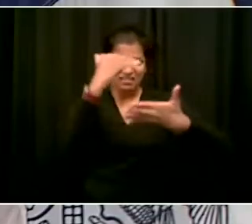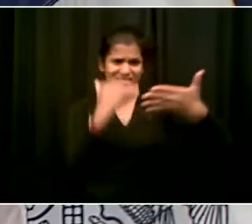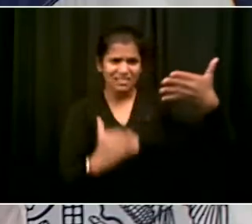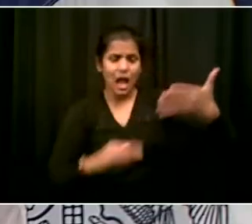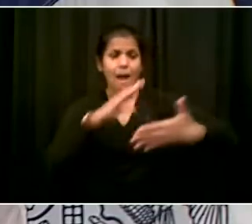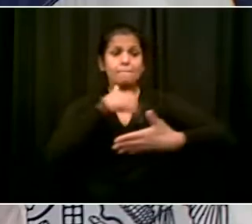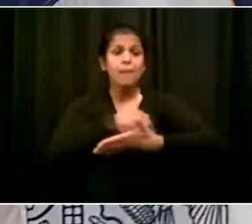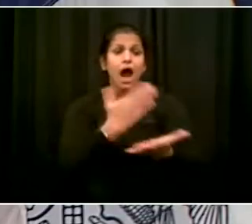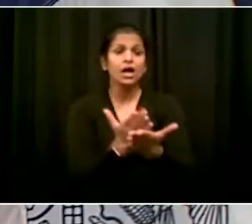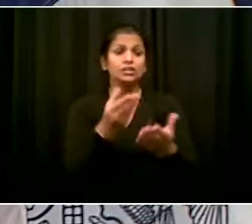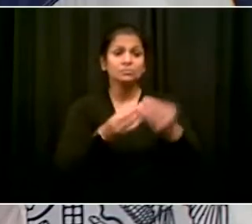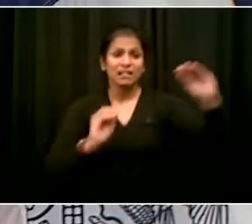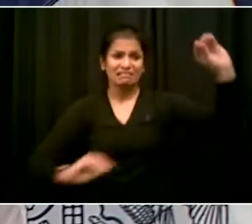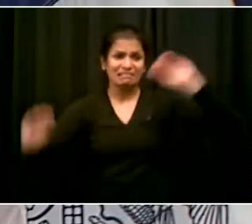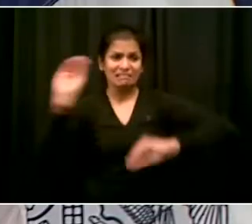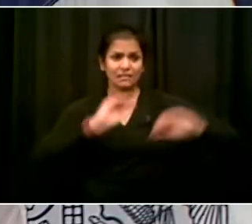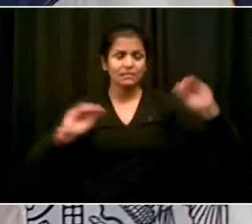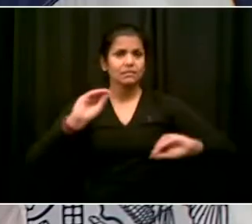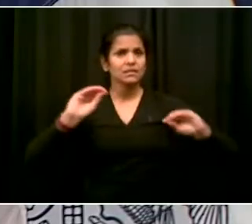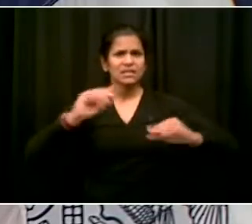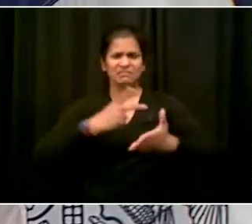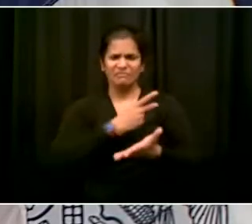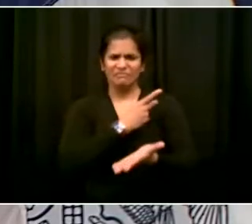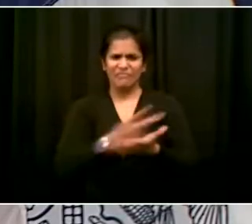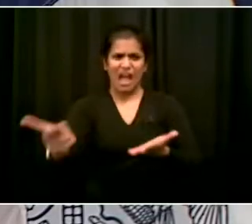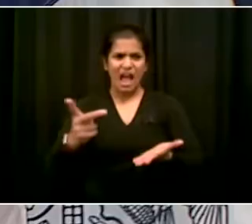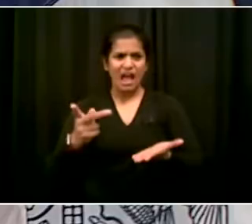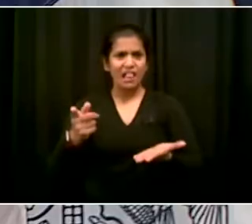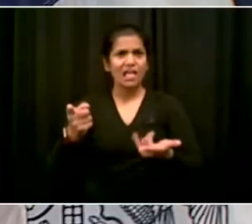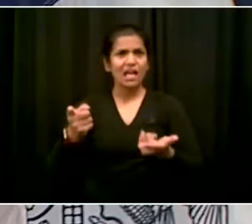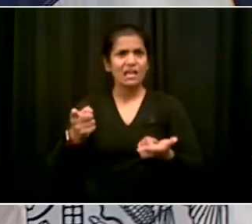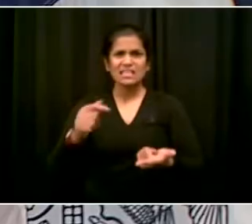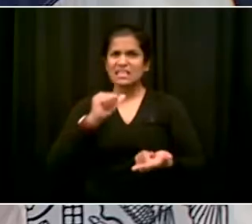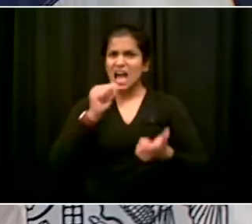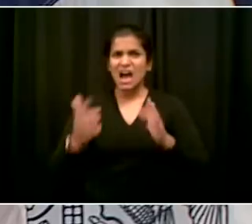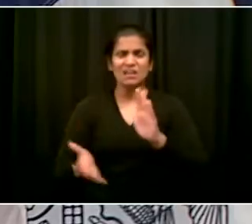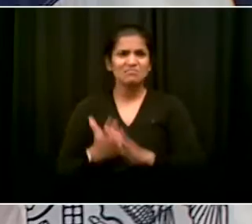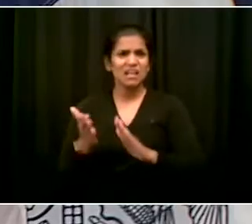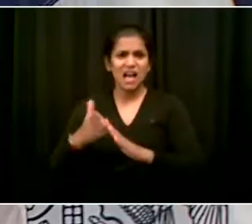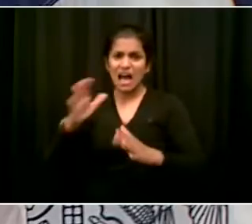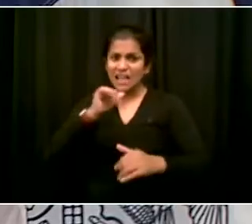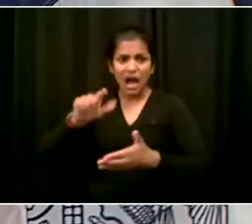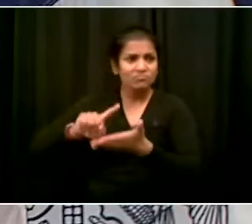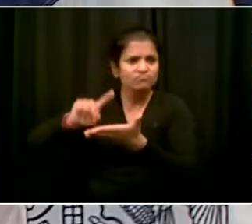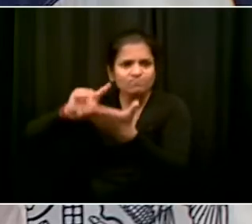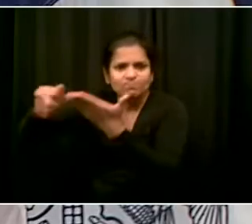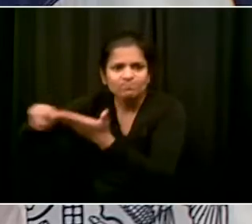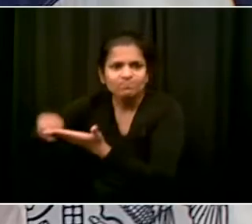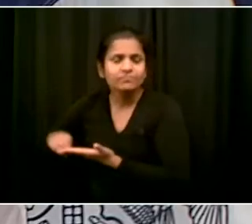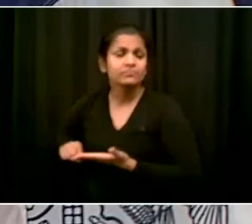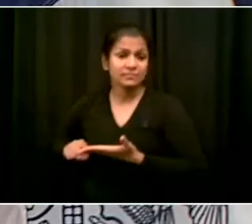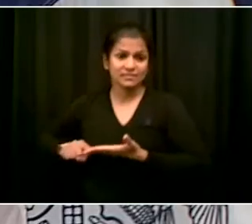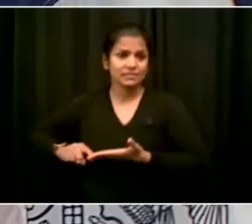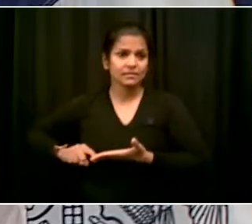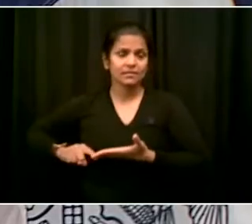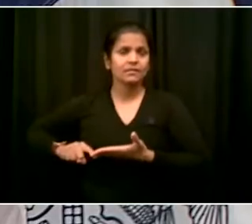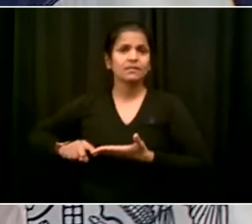REVEALS BIG FAILURES THE